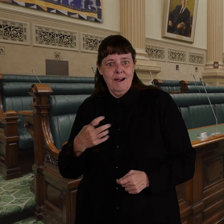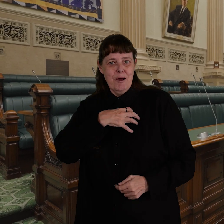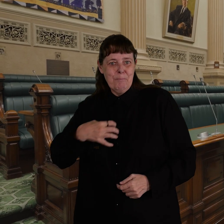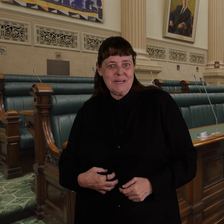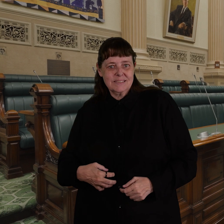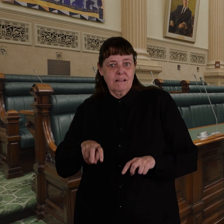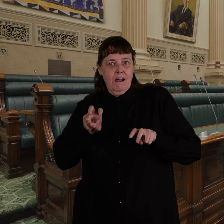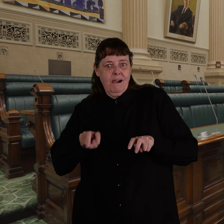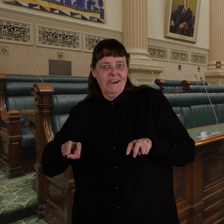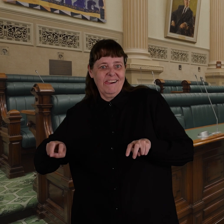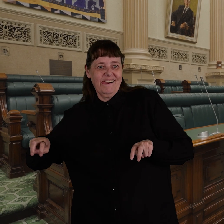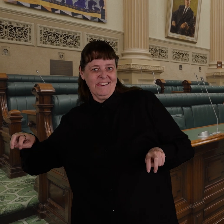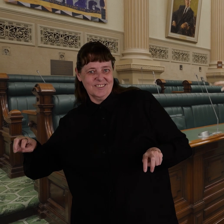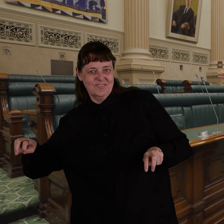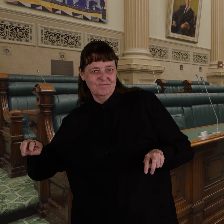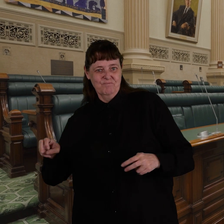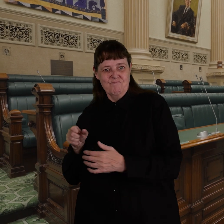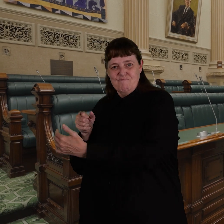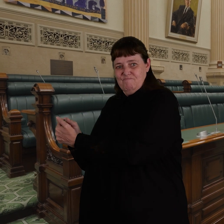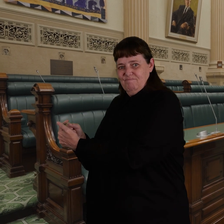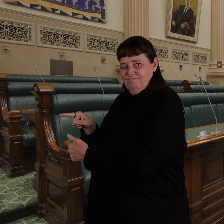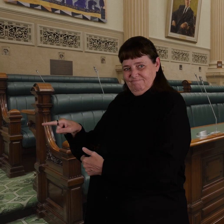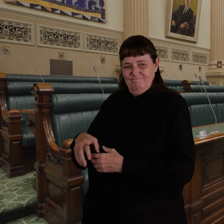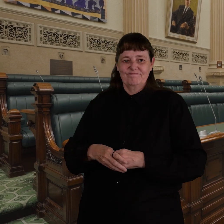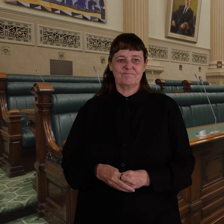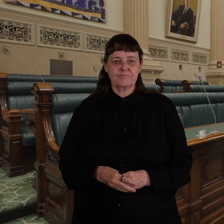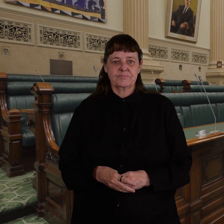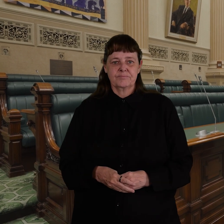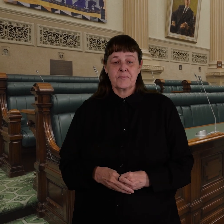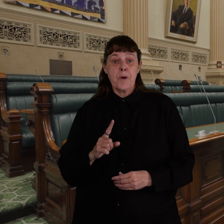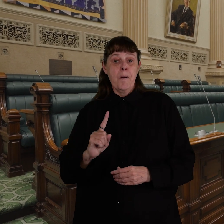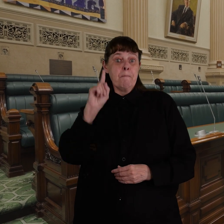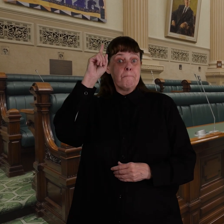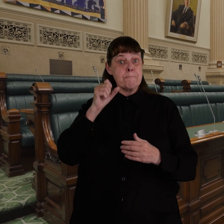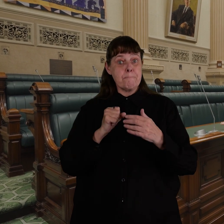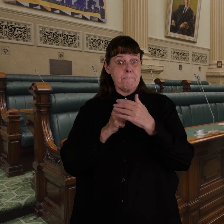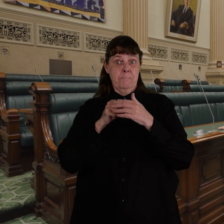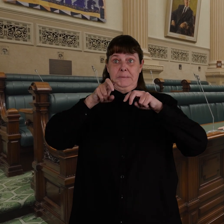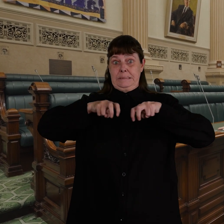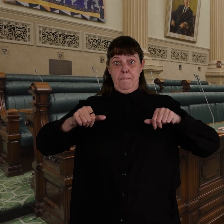the same political party, but they're not serving a ministerial role. Ministers have a